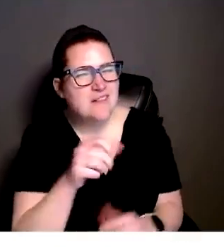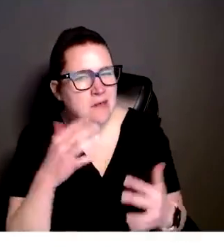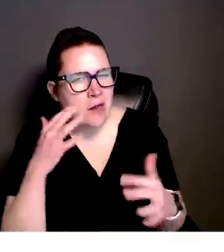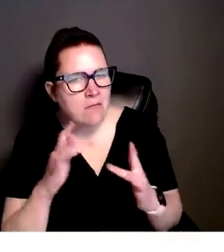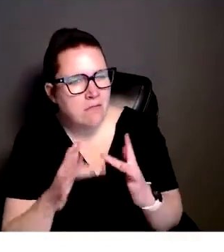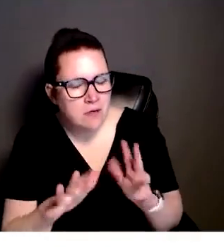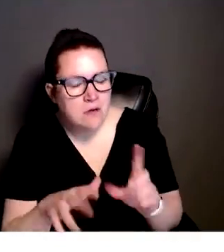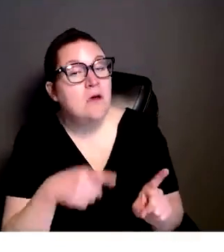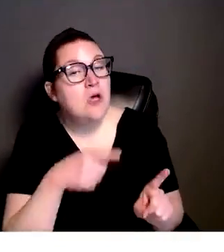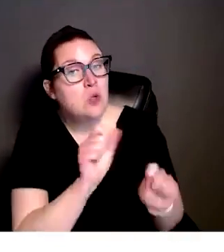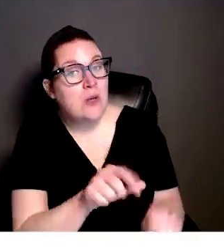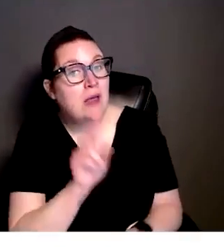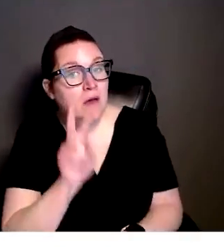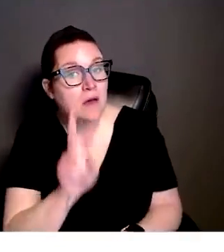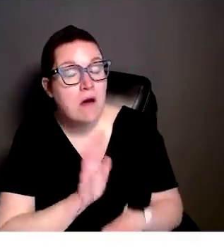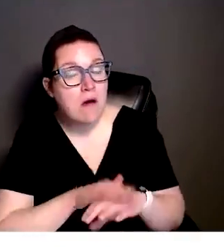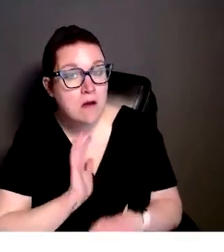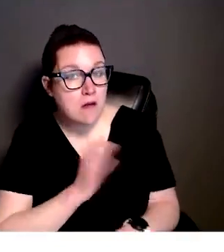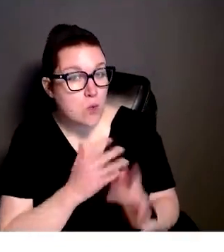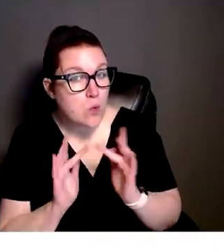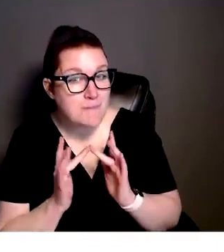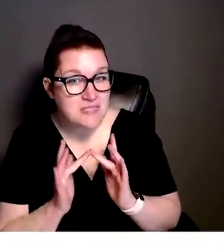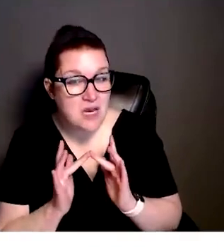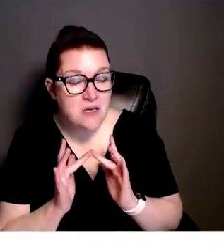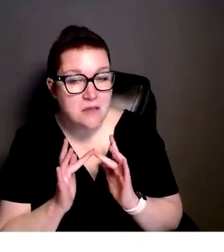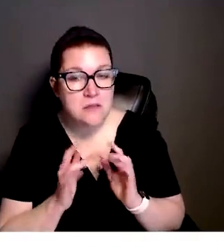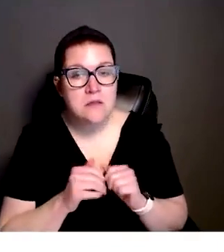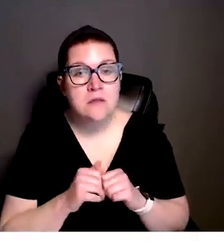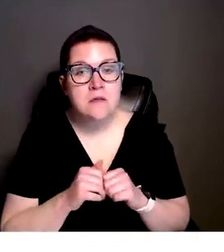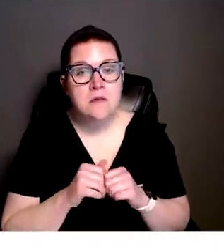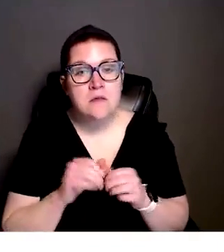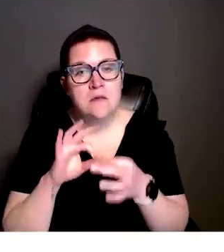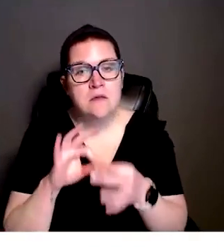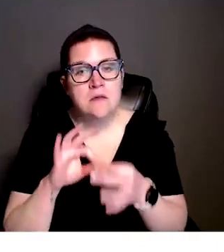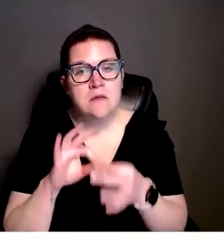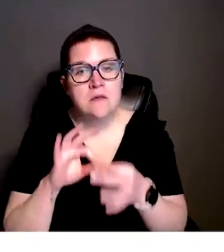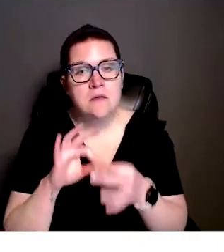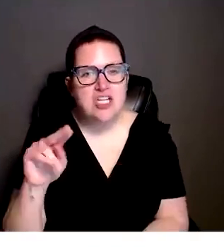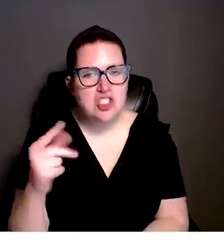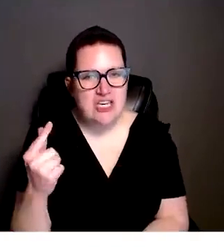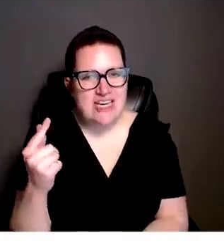on our website around the aging services network. We can also be posting